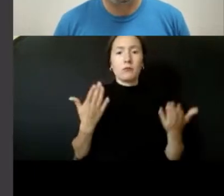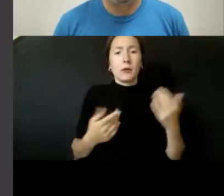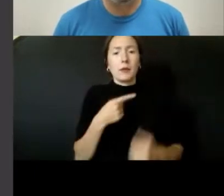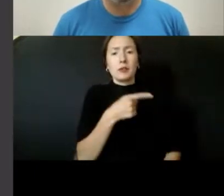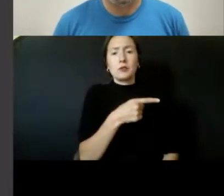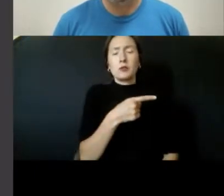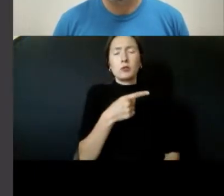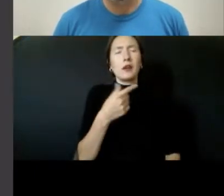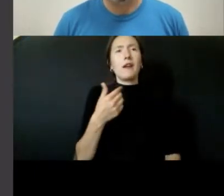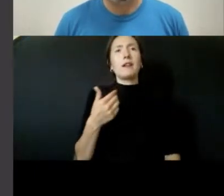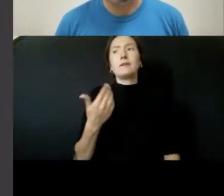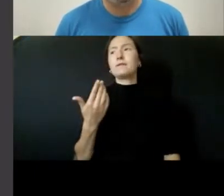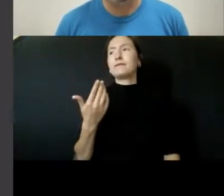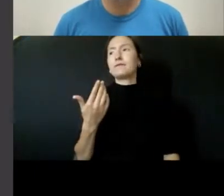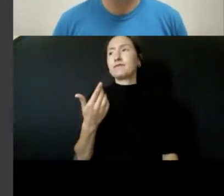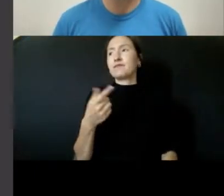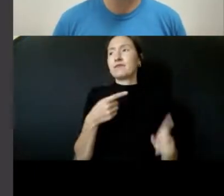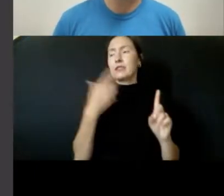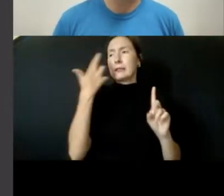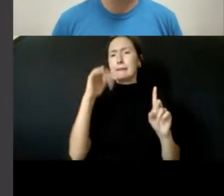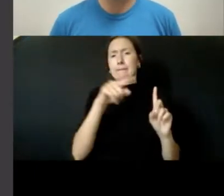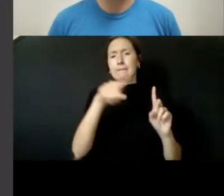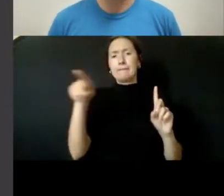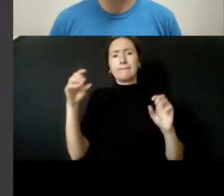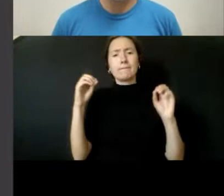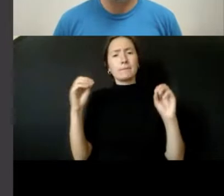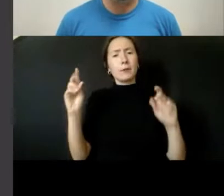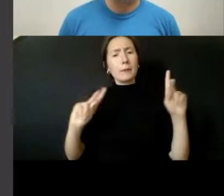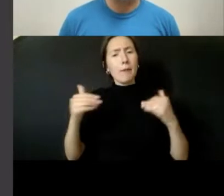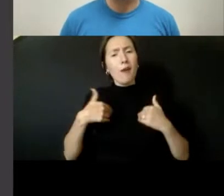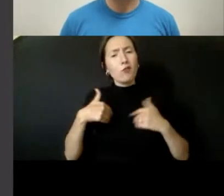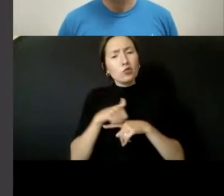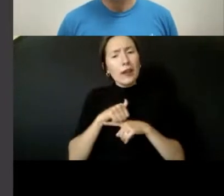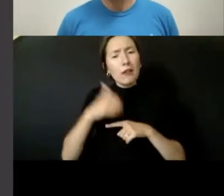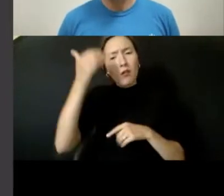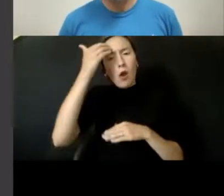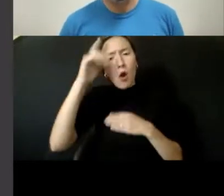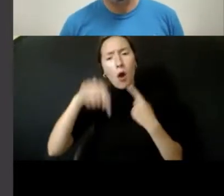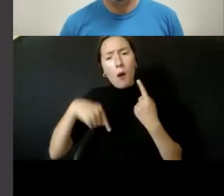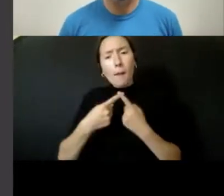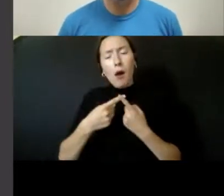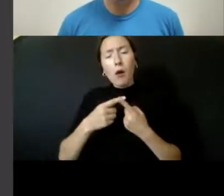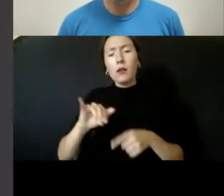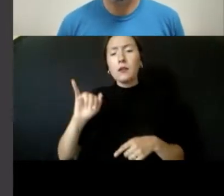has any formal training in accessible design or anything like that so these are all different um